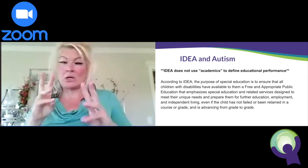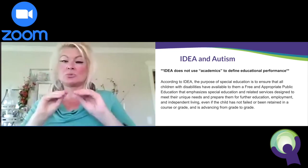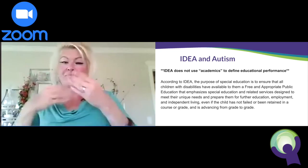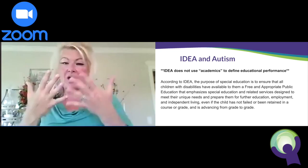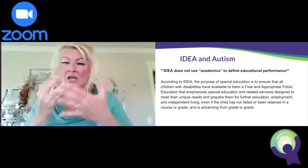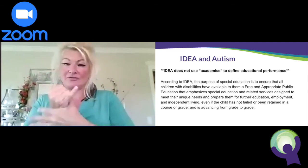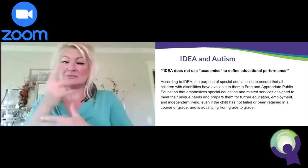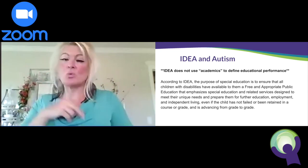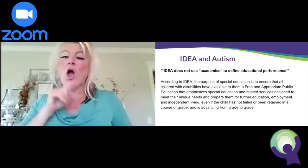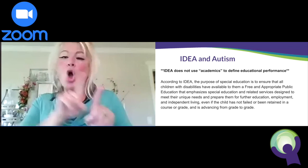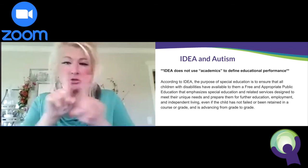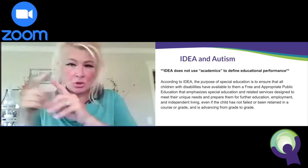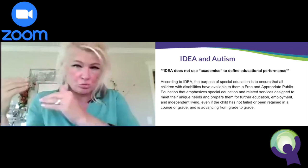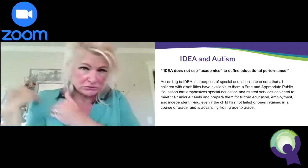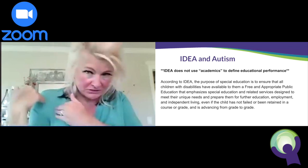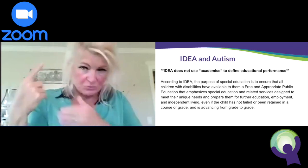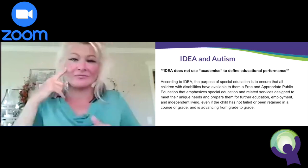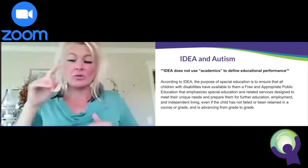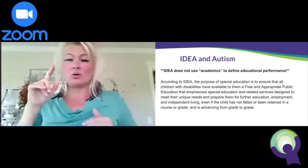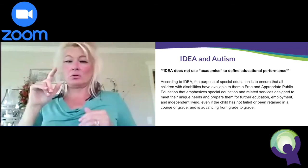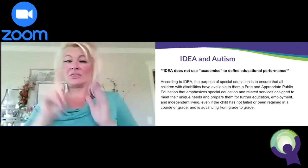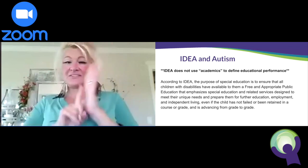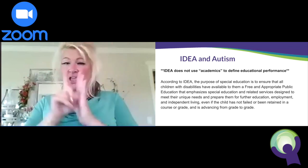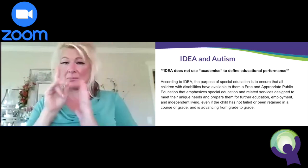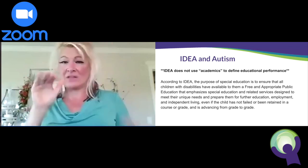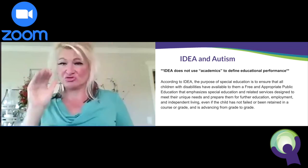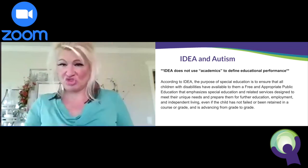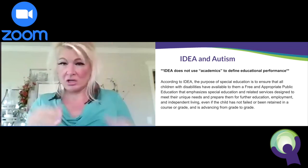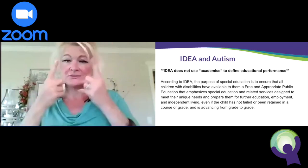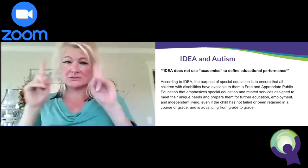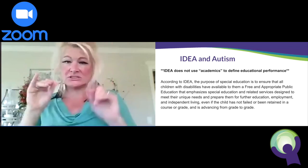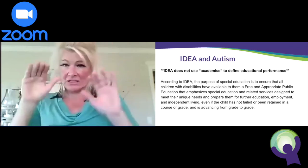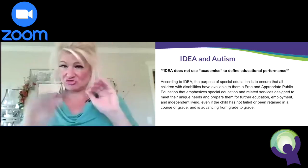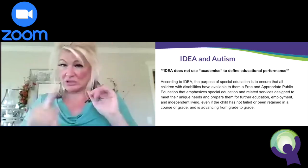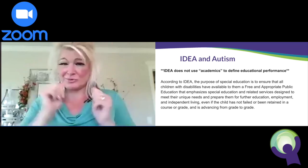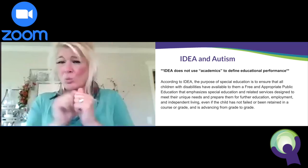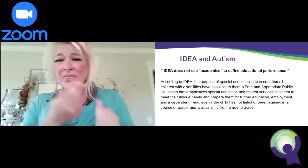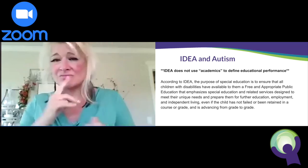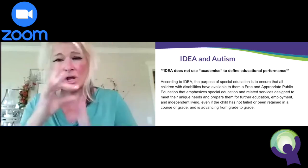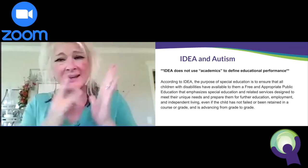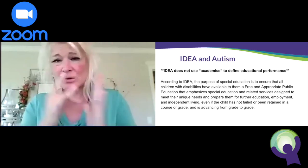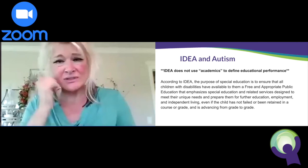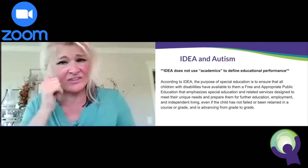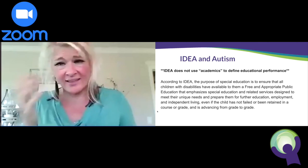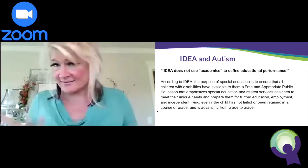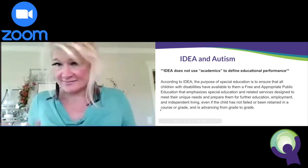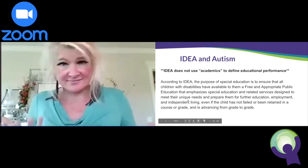with kids that are deaf and autism. We are also responsible for the development of that child